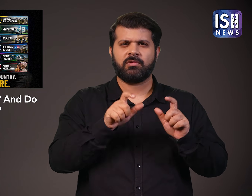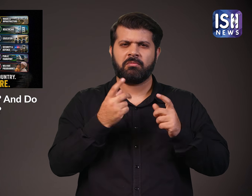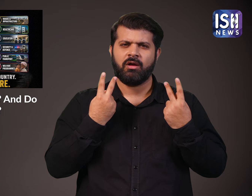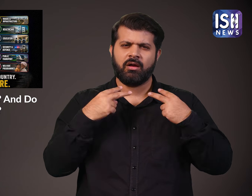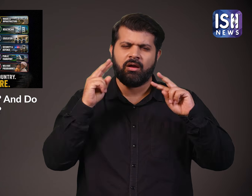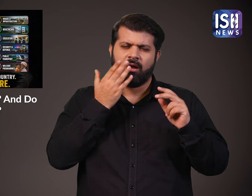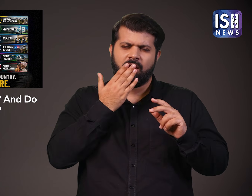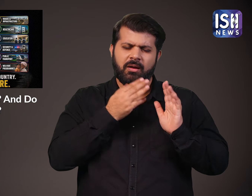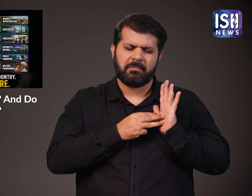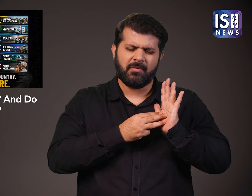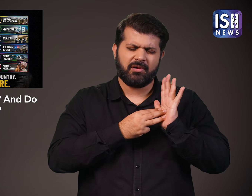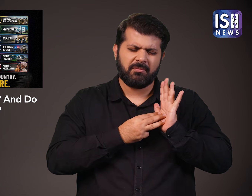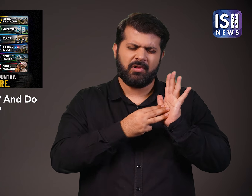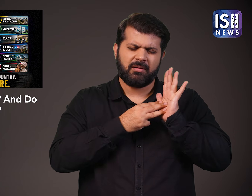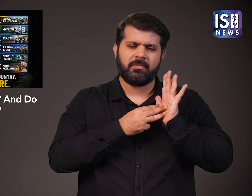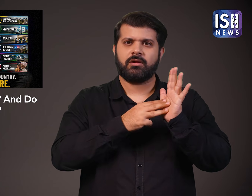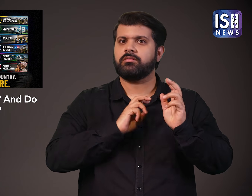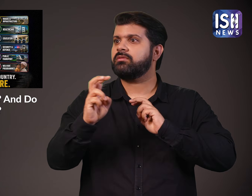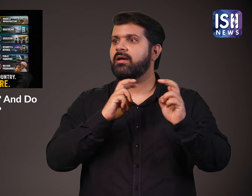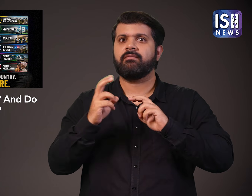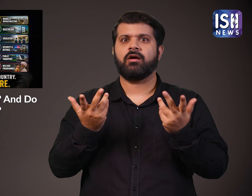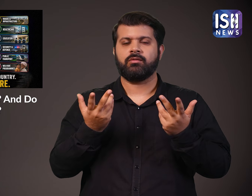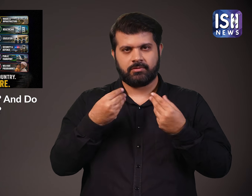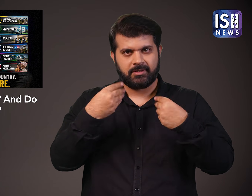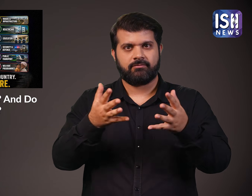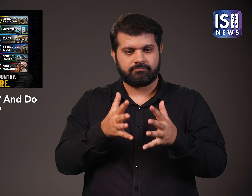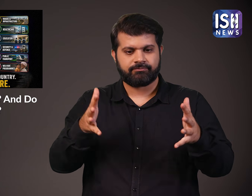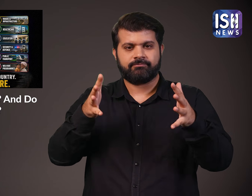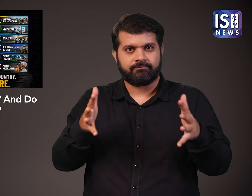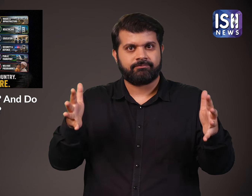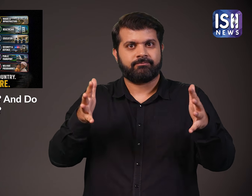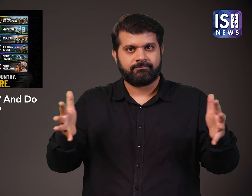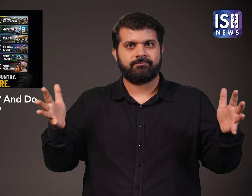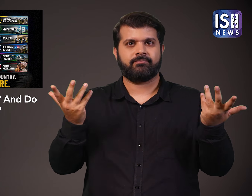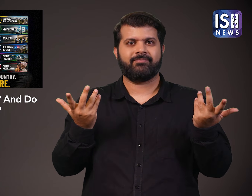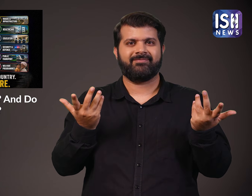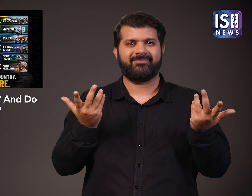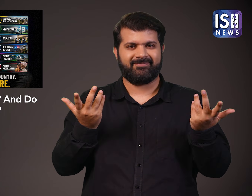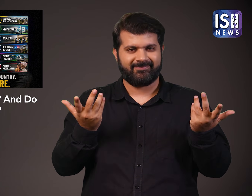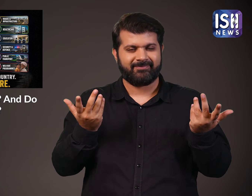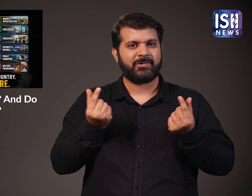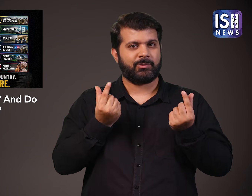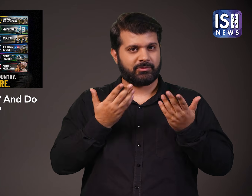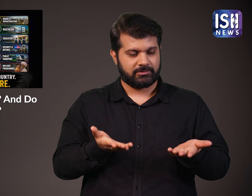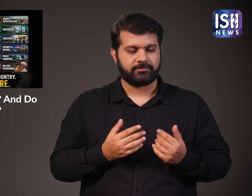These services help millions of people travel and are continuously expanded to meet growing demand.